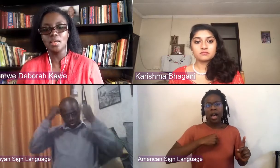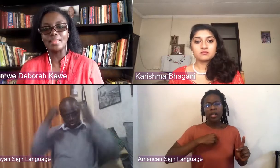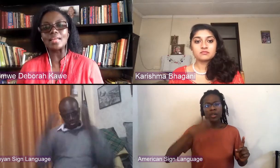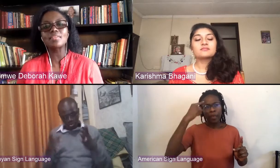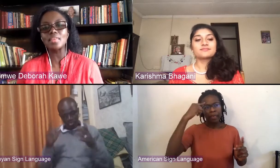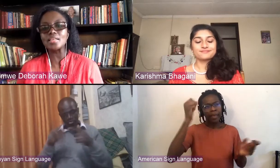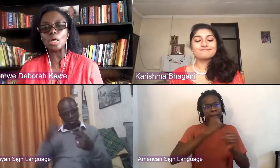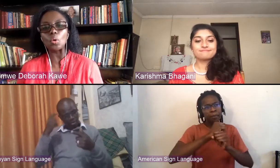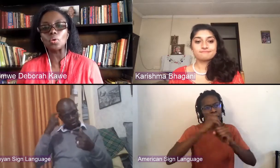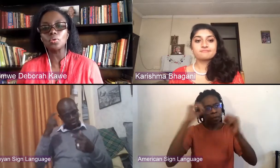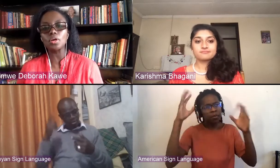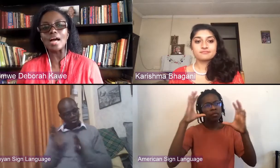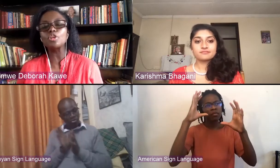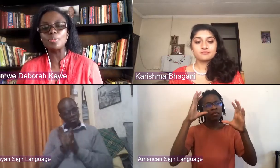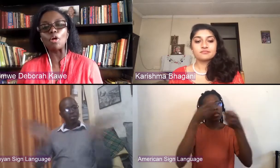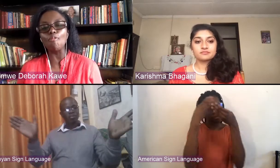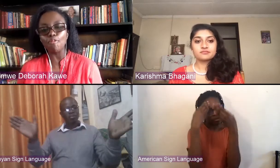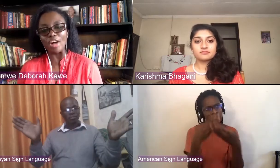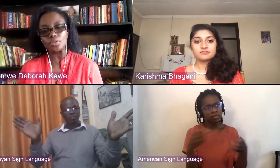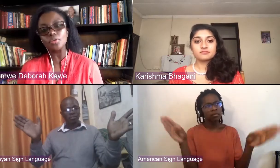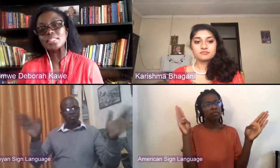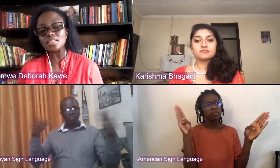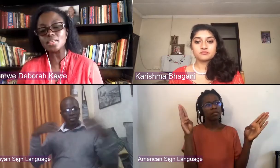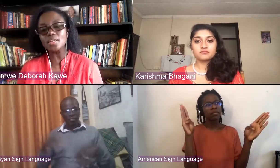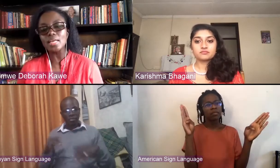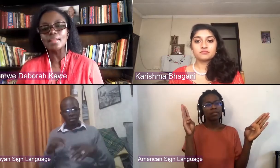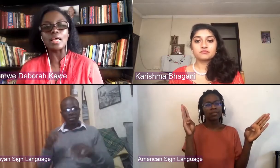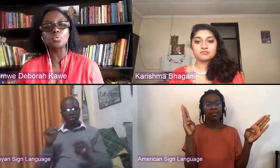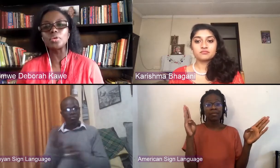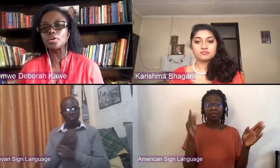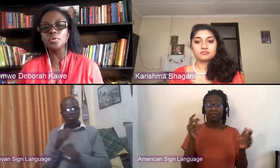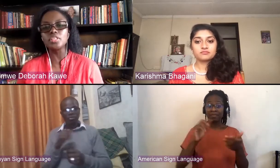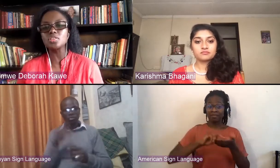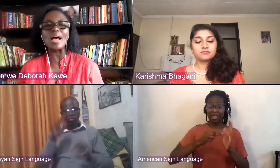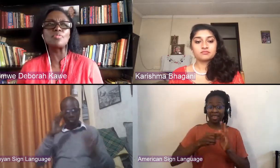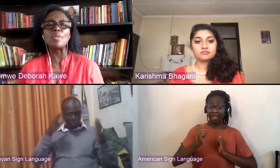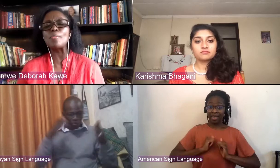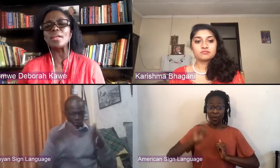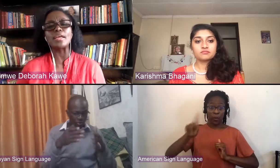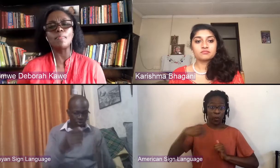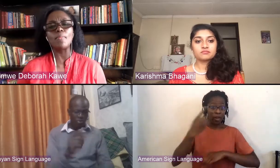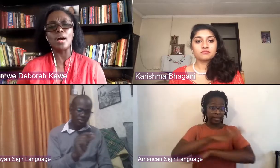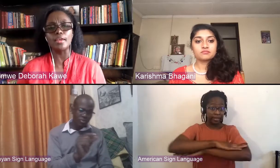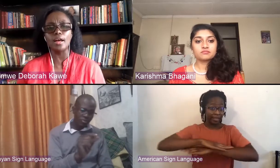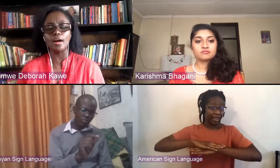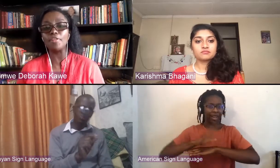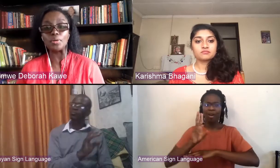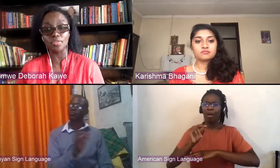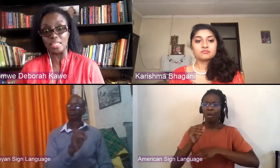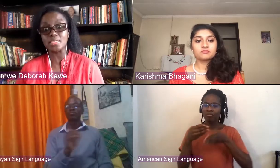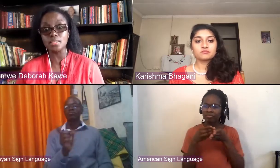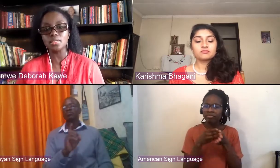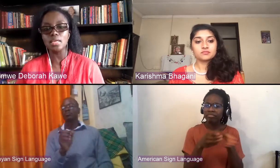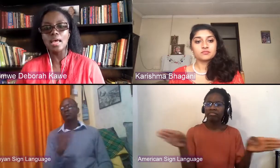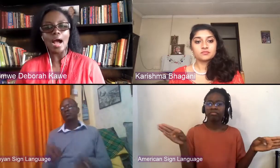that theater cannot be confined on stage, that we could. So I remember like my final thesis,